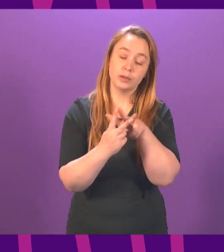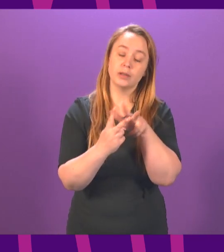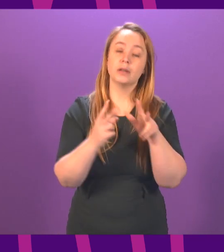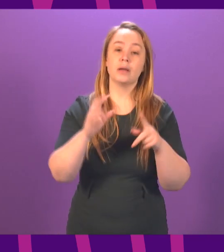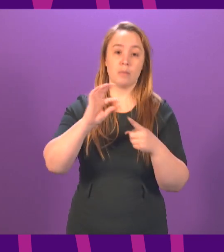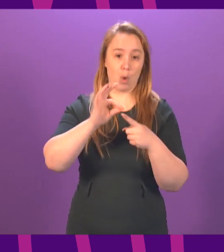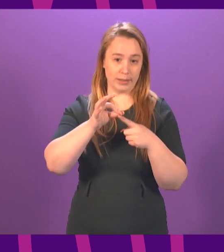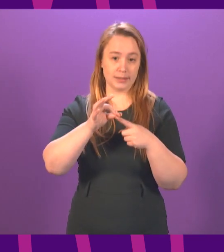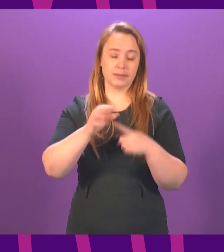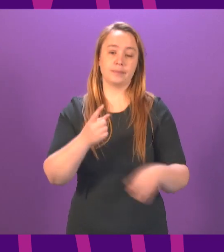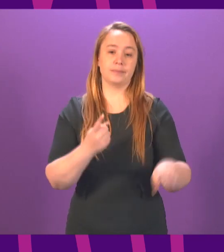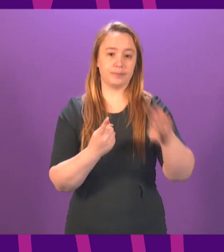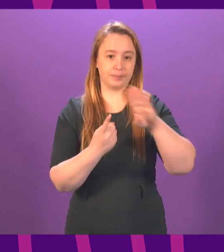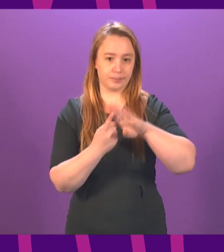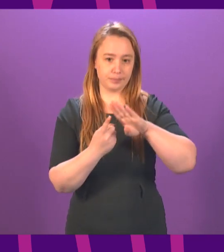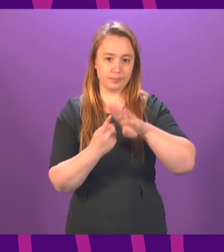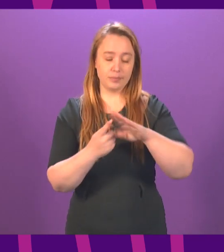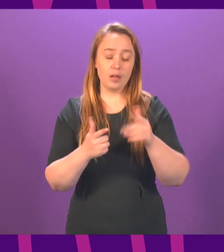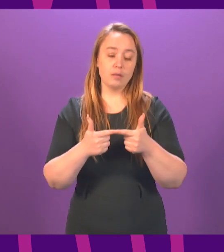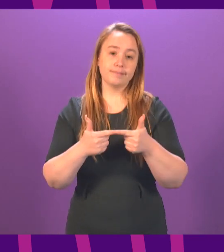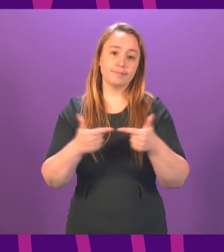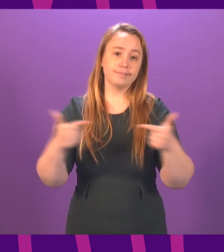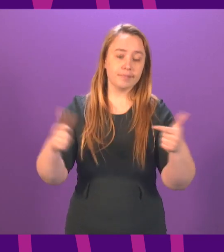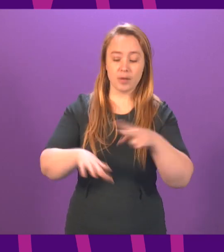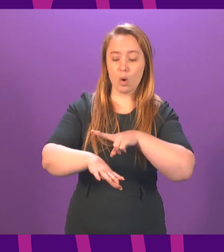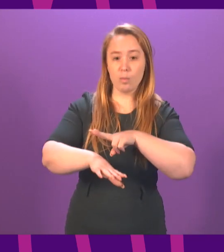First, there will be many police officers in the initial Joint Committee on Vaccination and